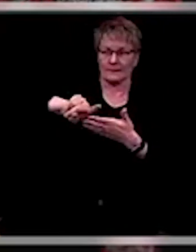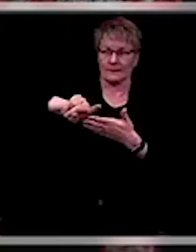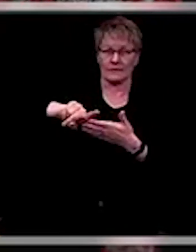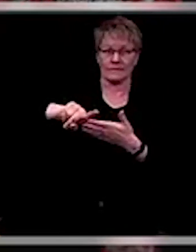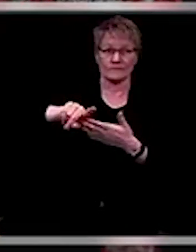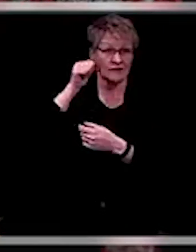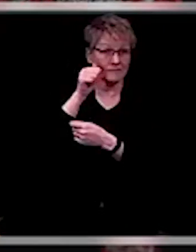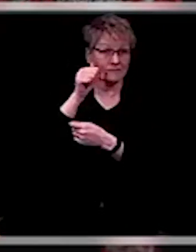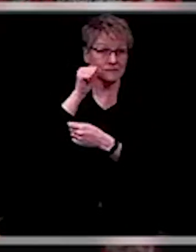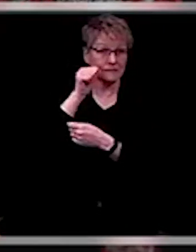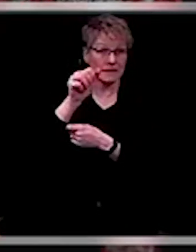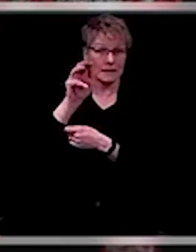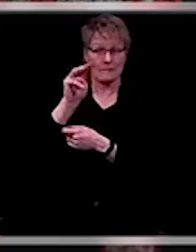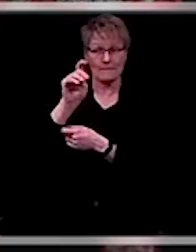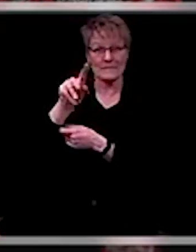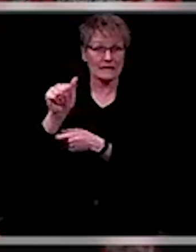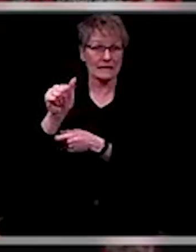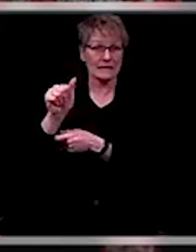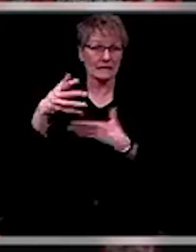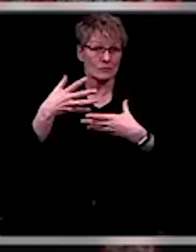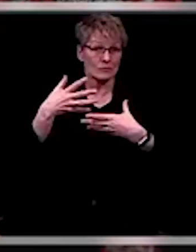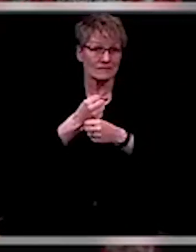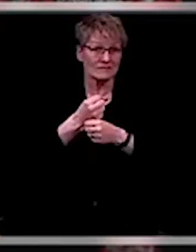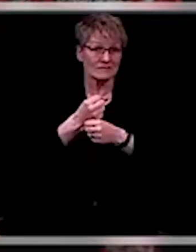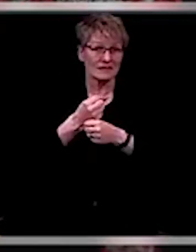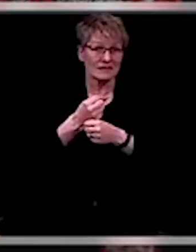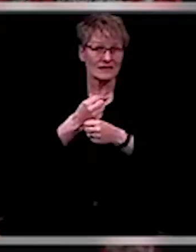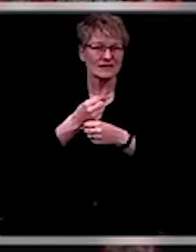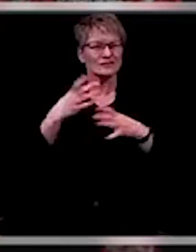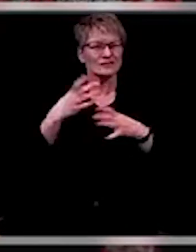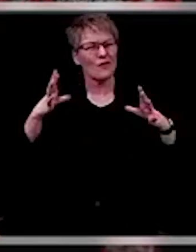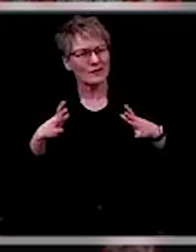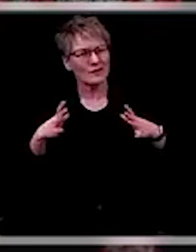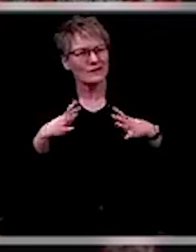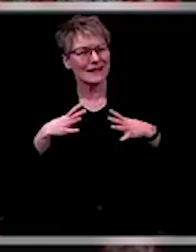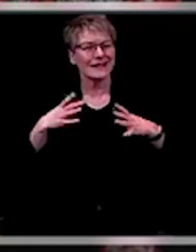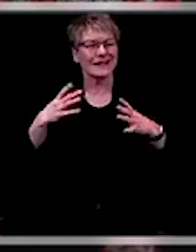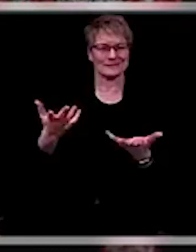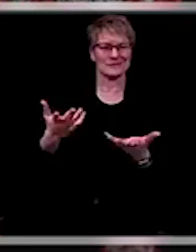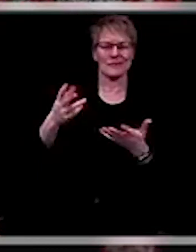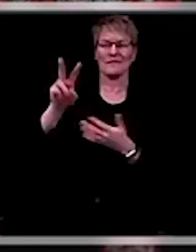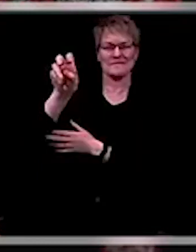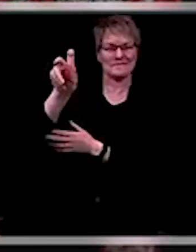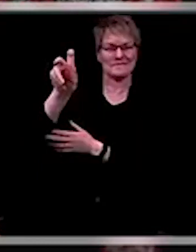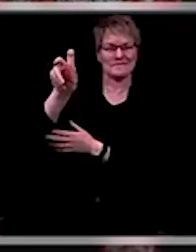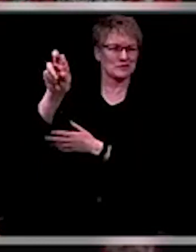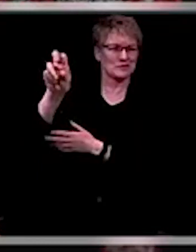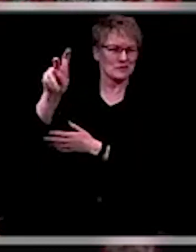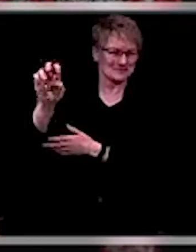a holiday. Next Wednesday is Veteran's Day. So we are changing our media briefing for next week